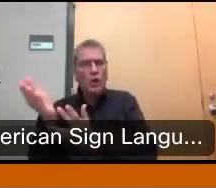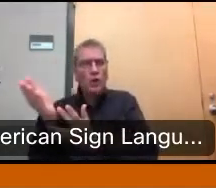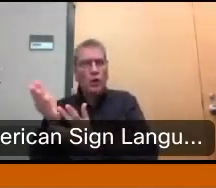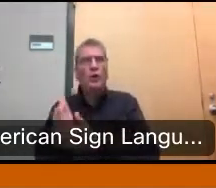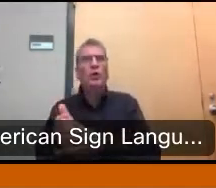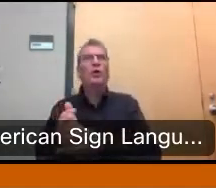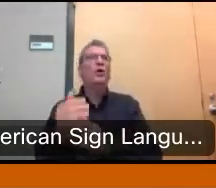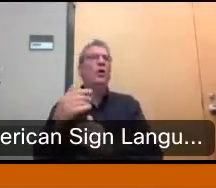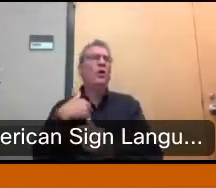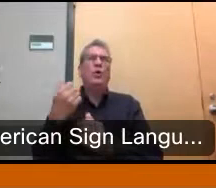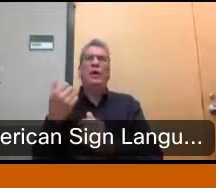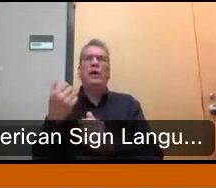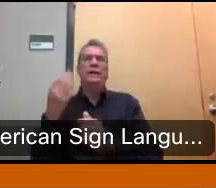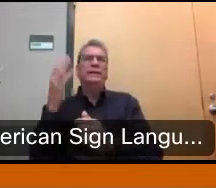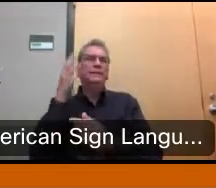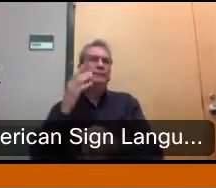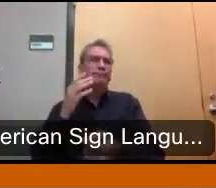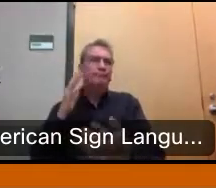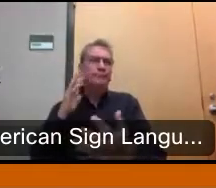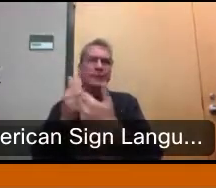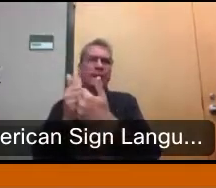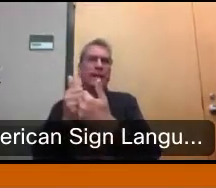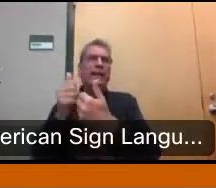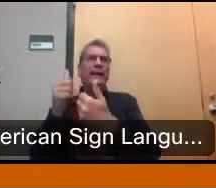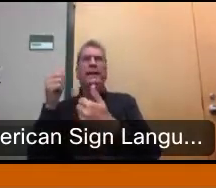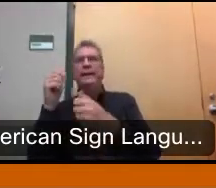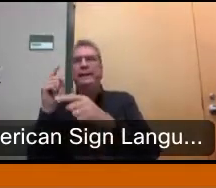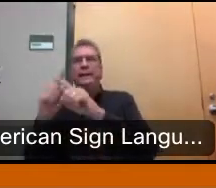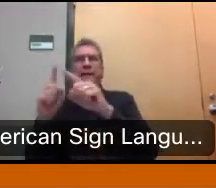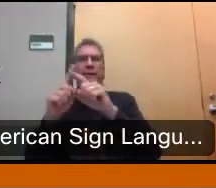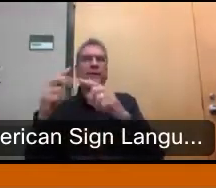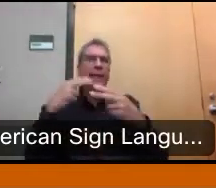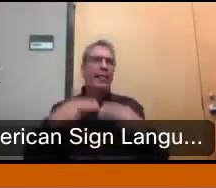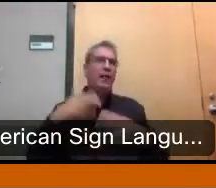health conditions and issues, um, HP vaccines and opioids and substance use at the bottom